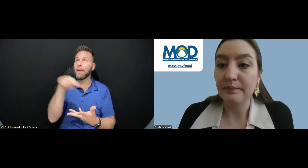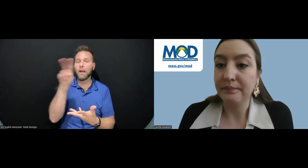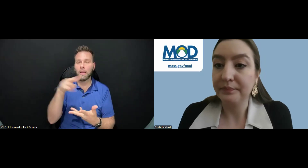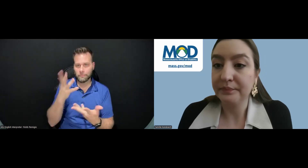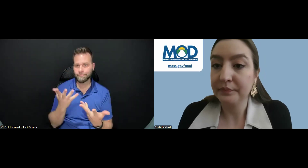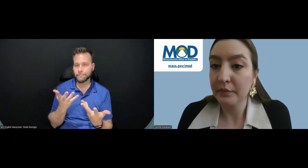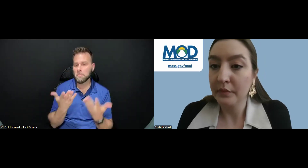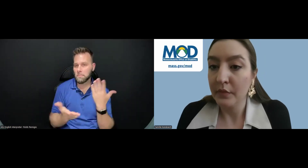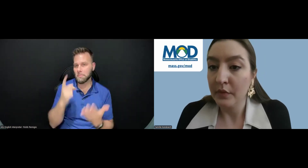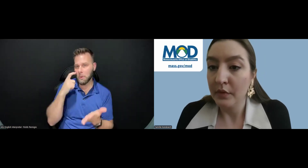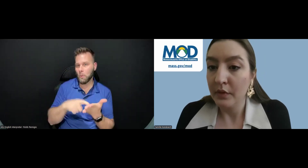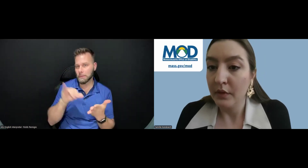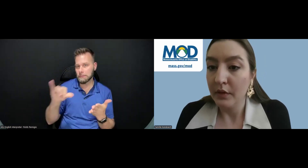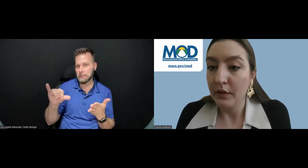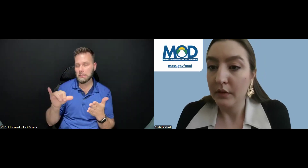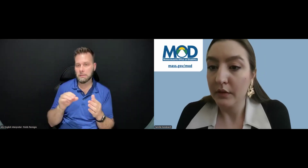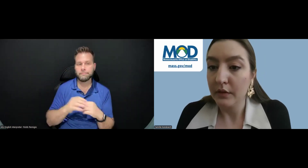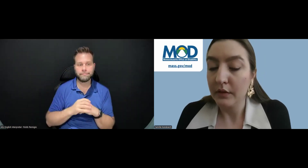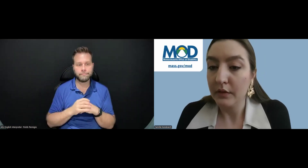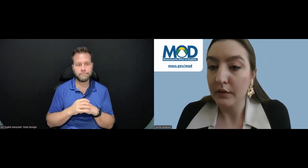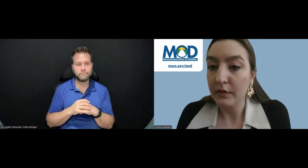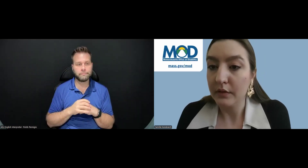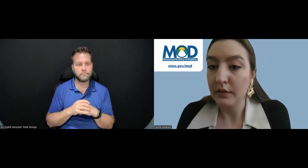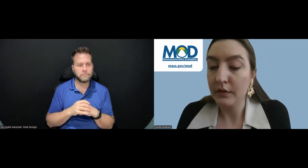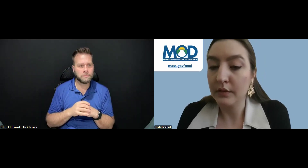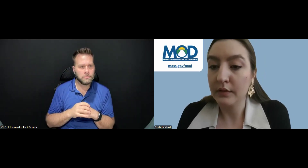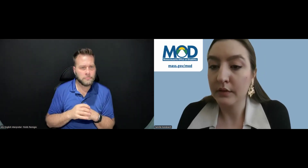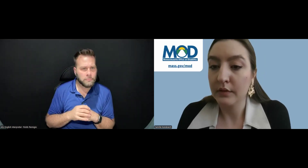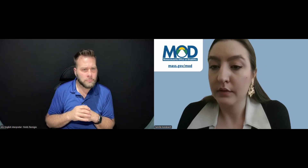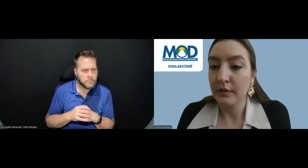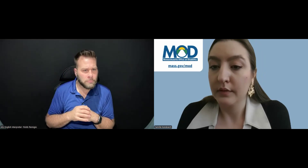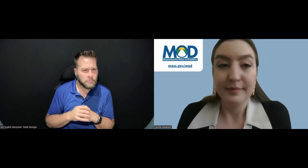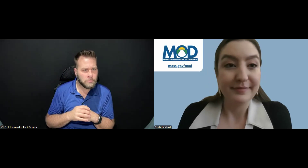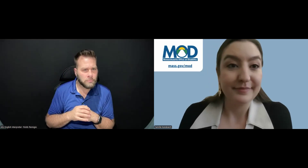from its task, and so you might see that.